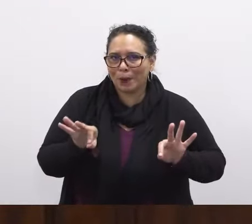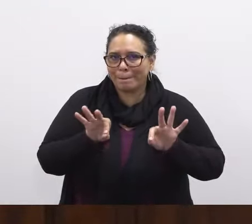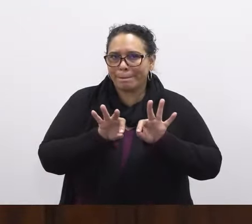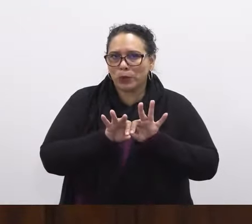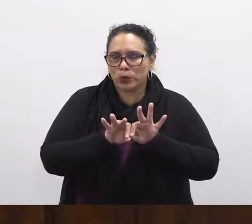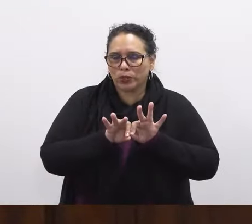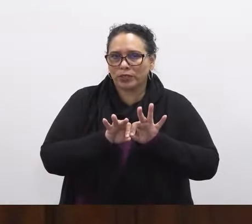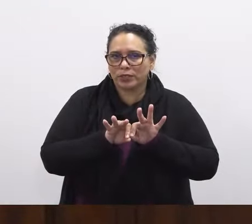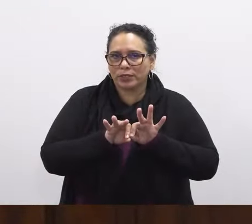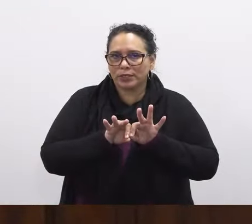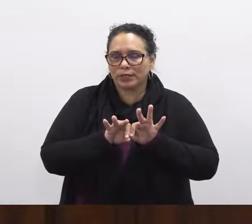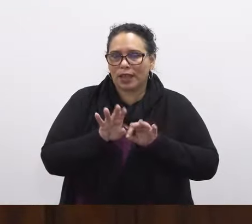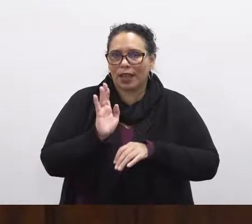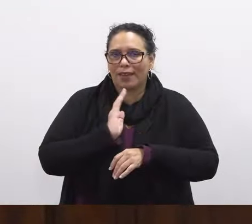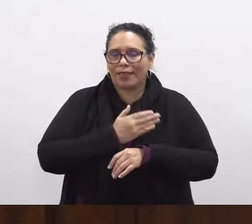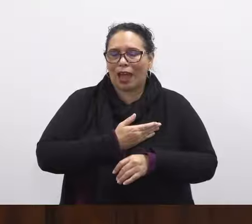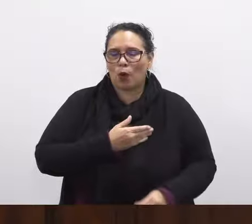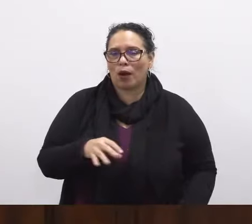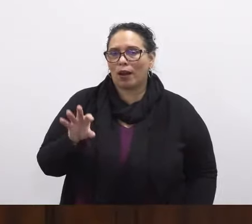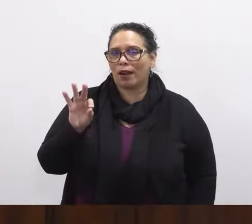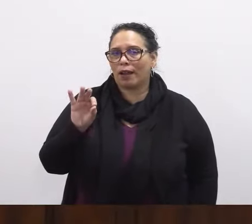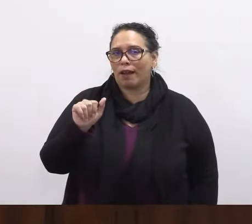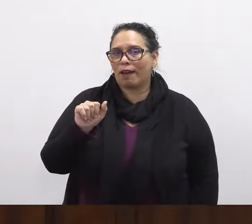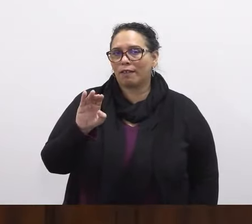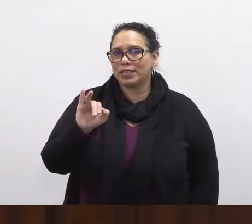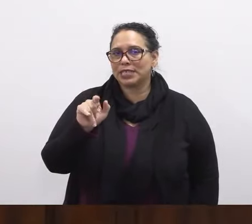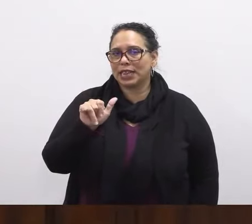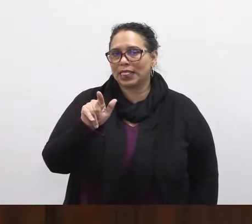that our facilities play in our educational mission.